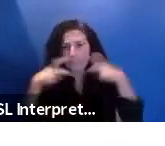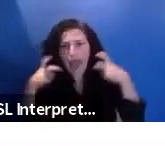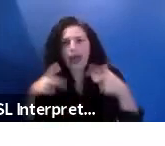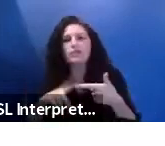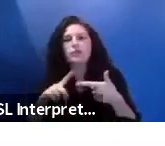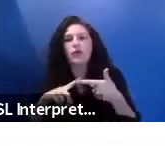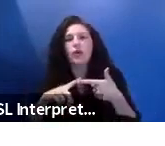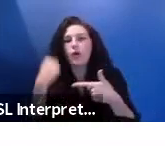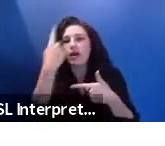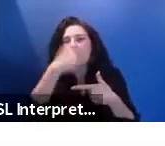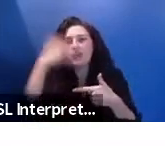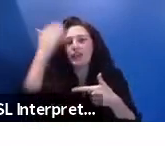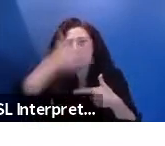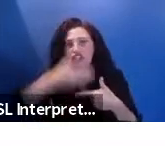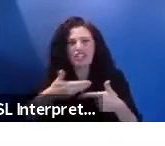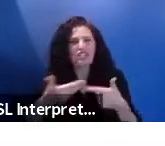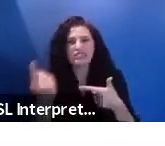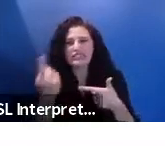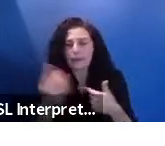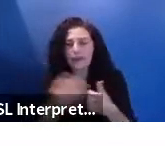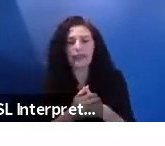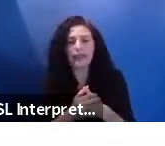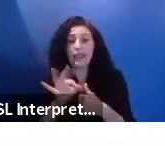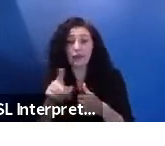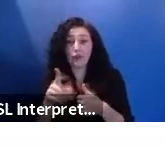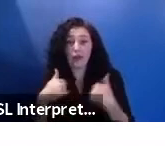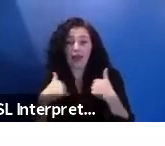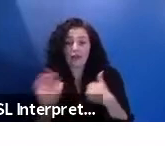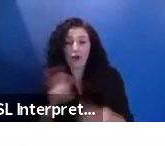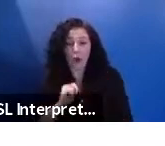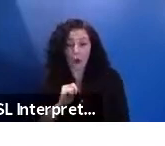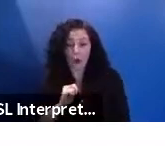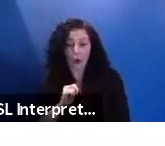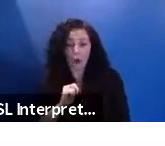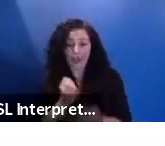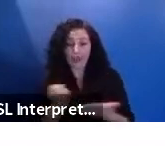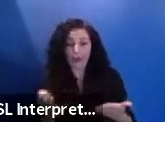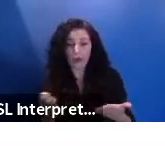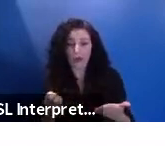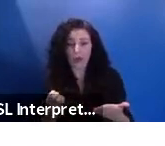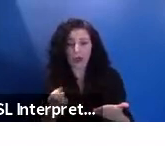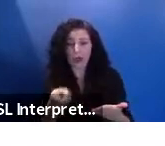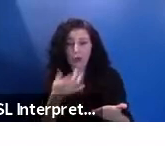If you have your own equipment that you want to wear instead of the PPE provided by the producer, that is possible, but it must be approved